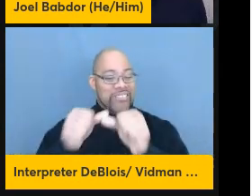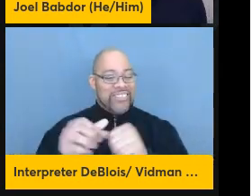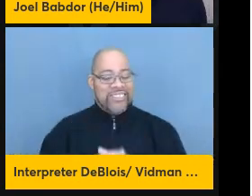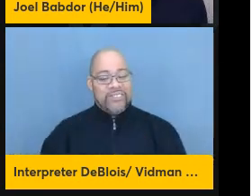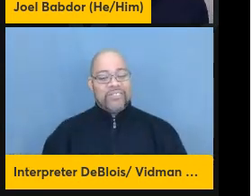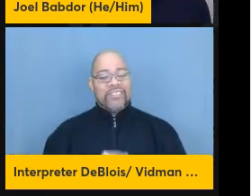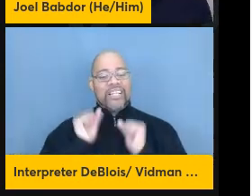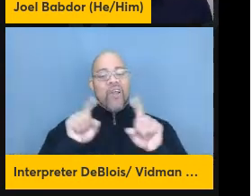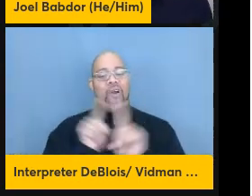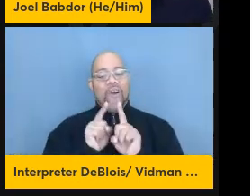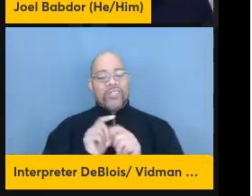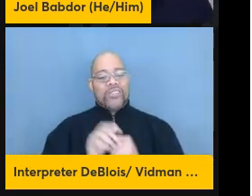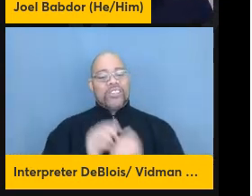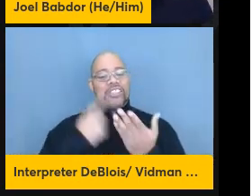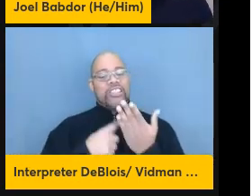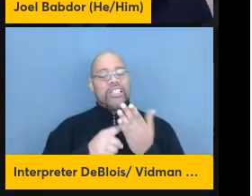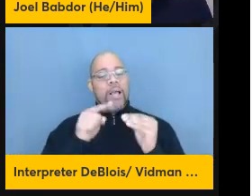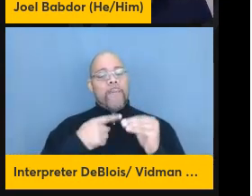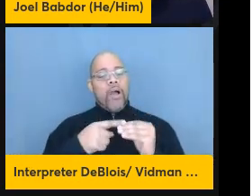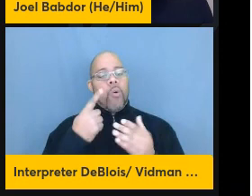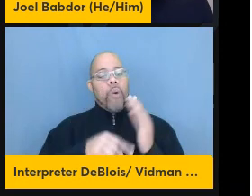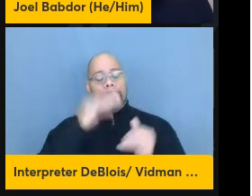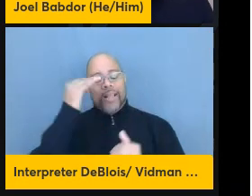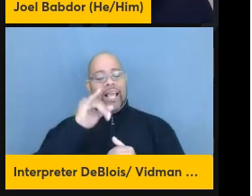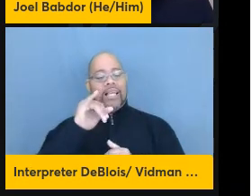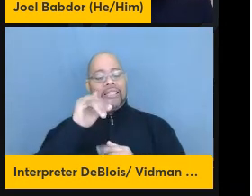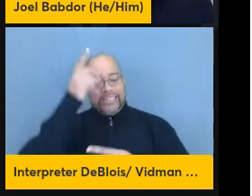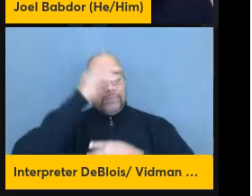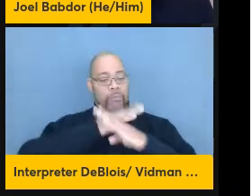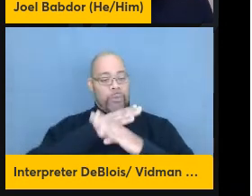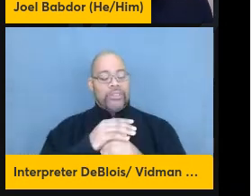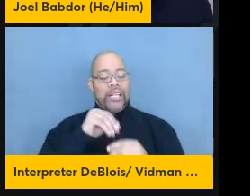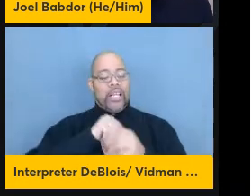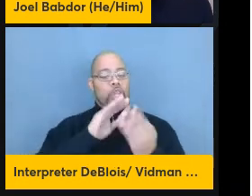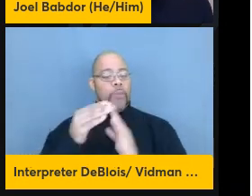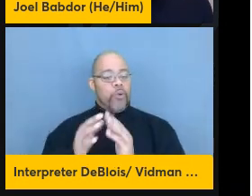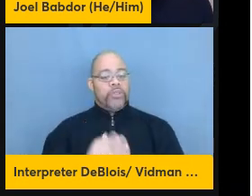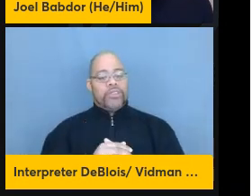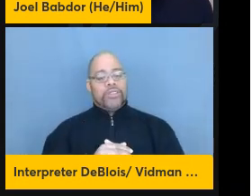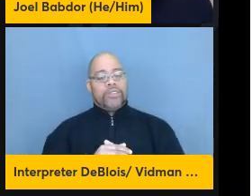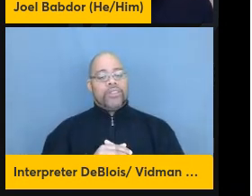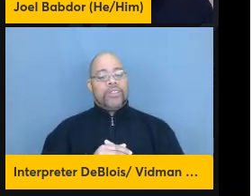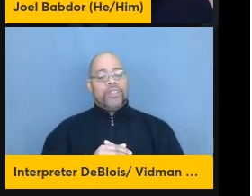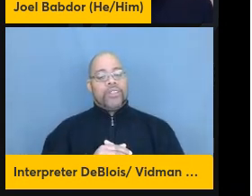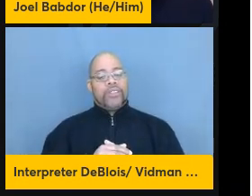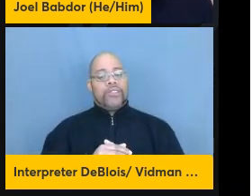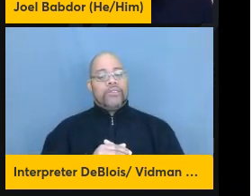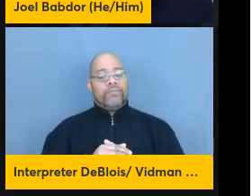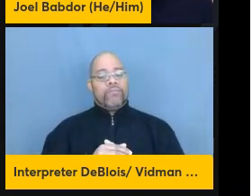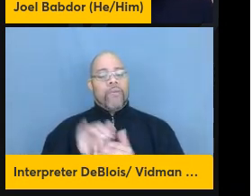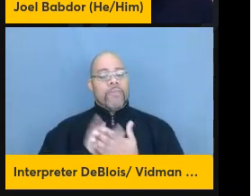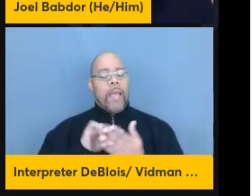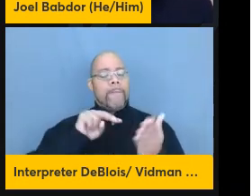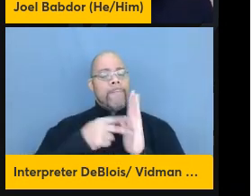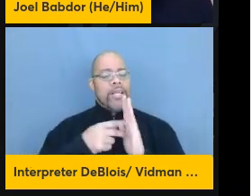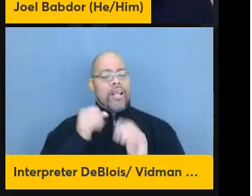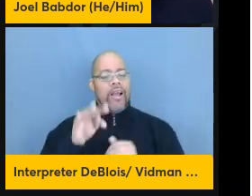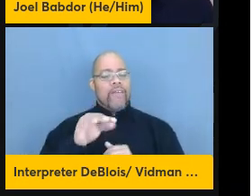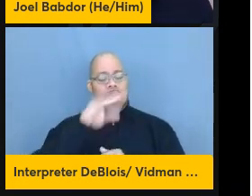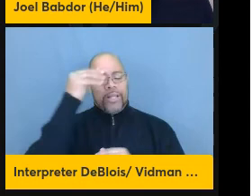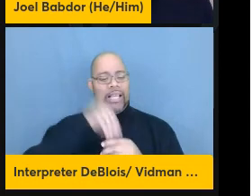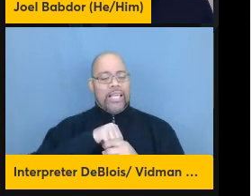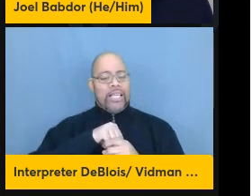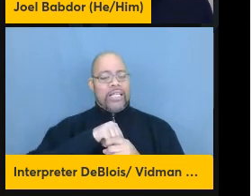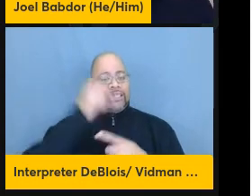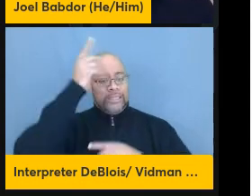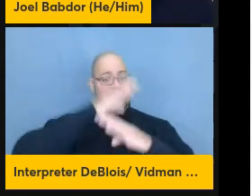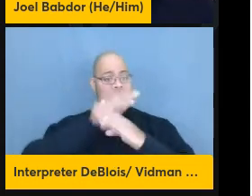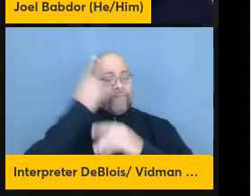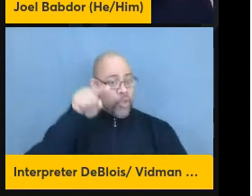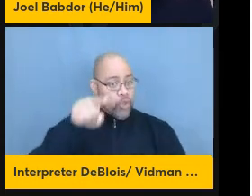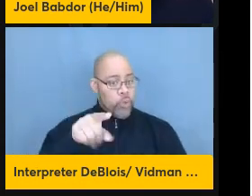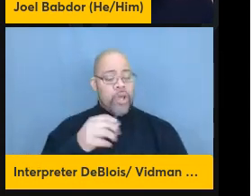also discuss about what black immuno in the community here is the meaning of black immuno for you. And now this is you know,